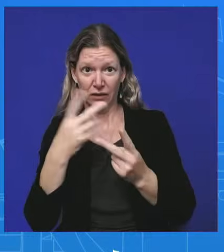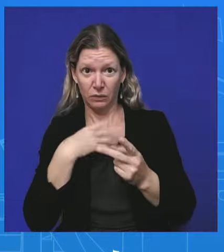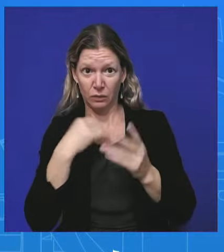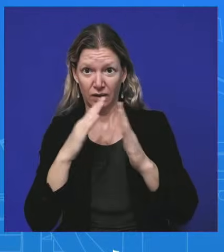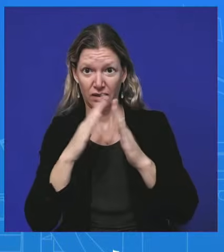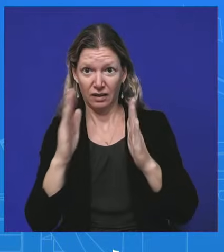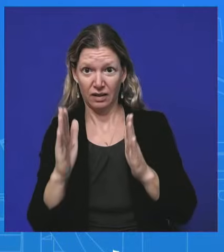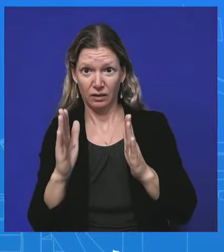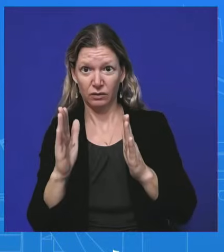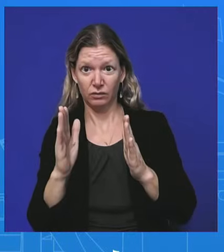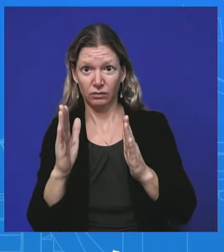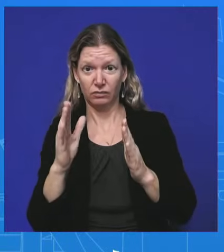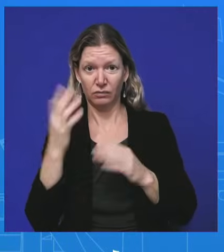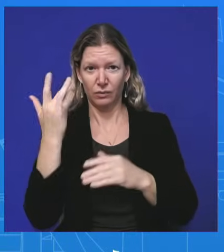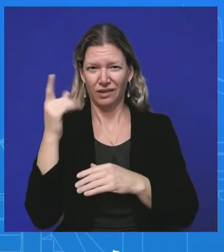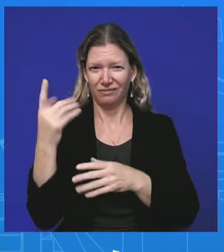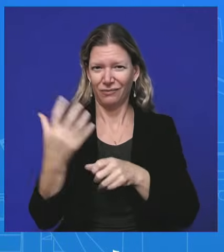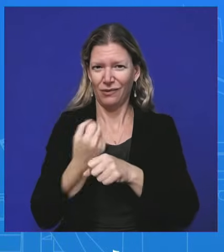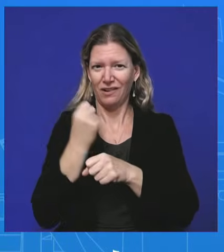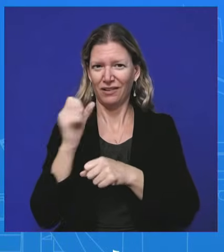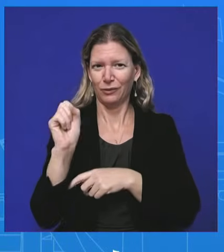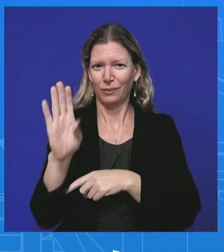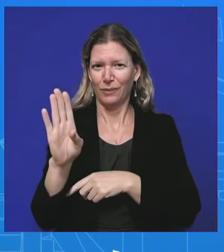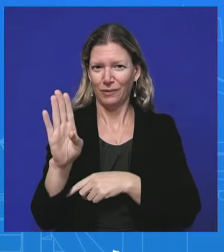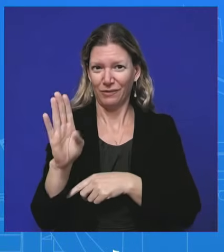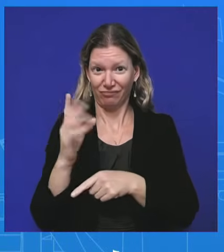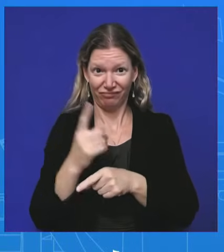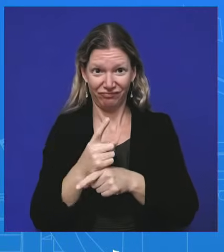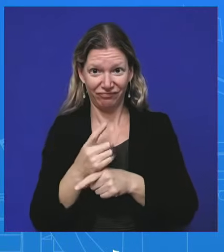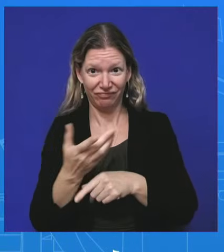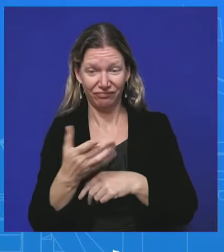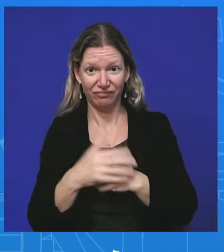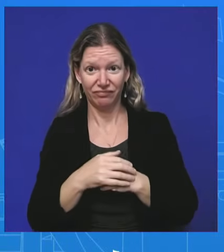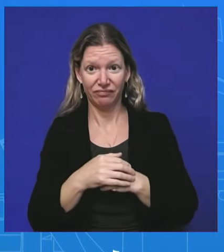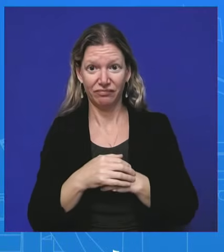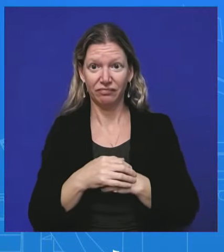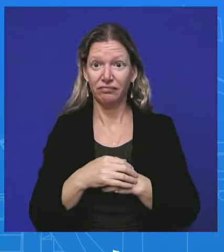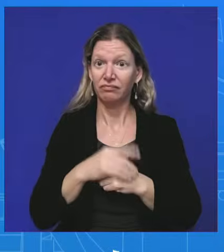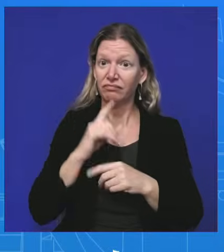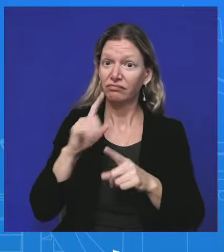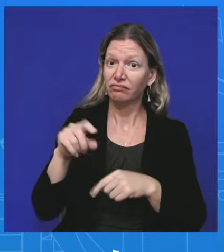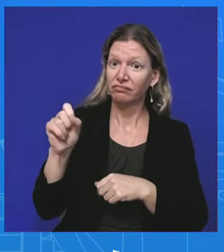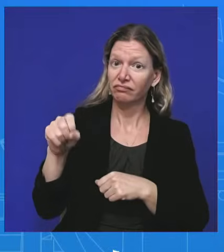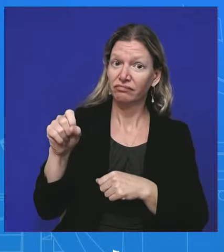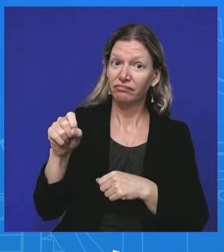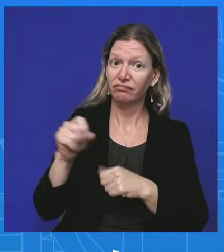a championship team, gets invited. I don't have anything to add on their attendance